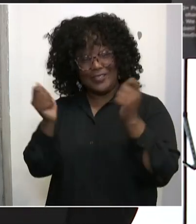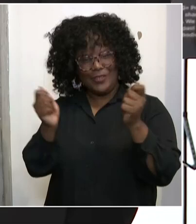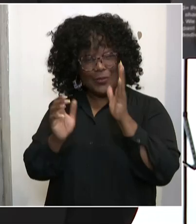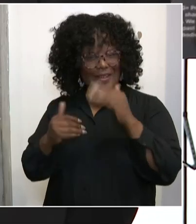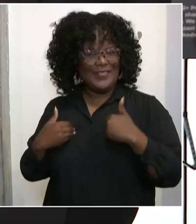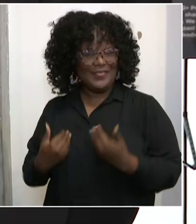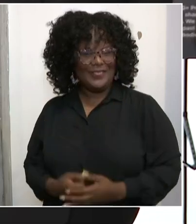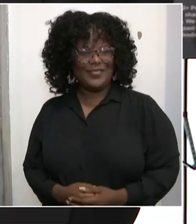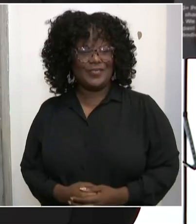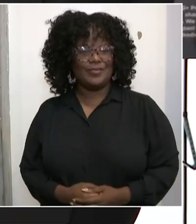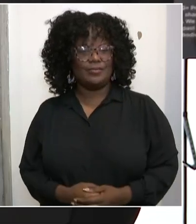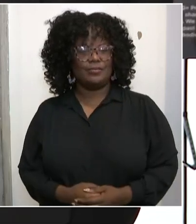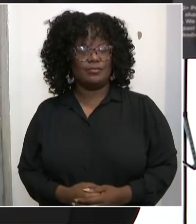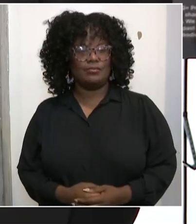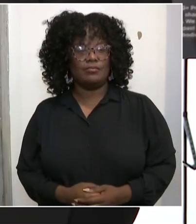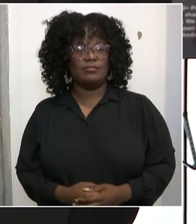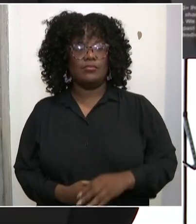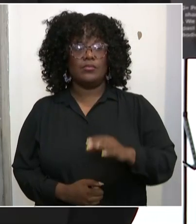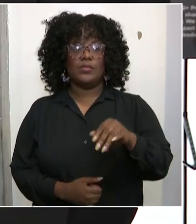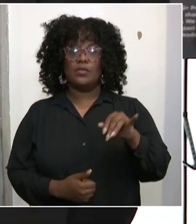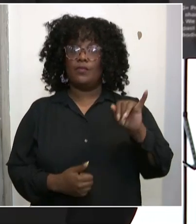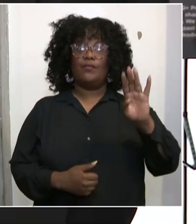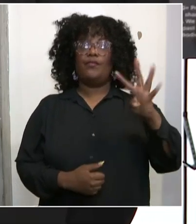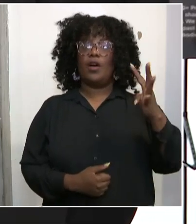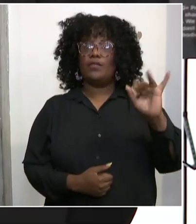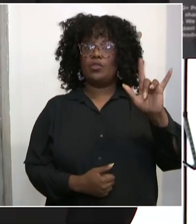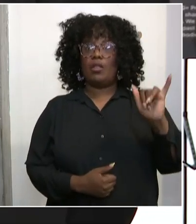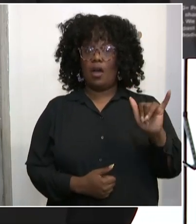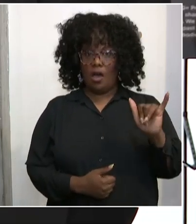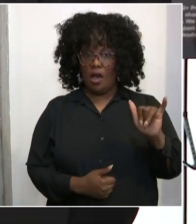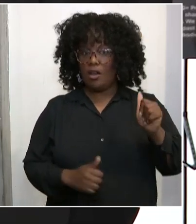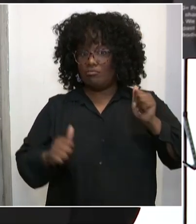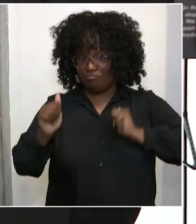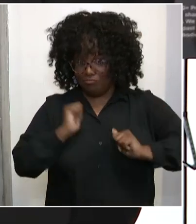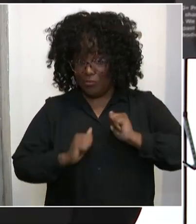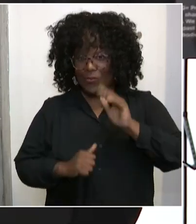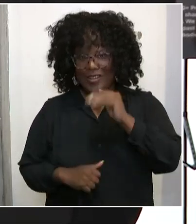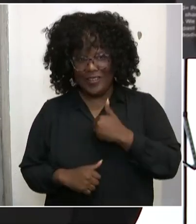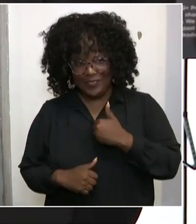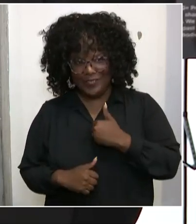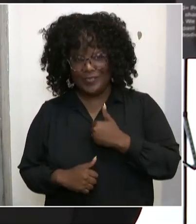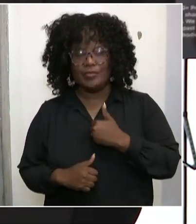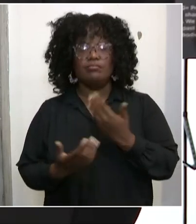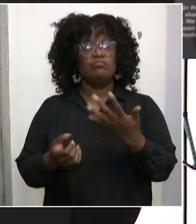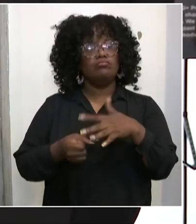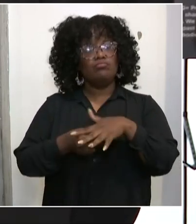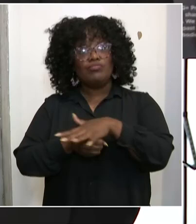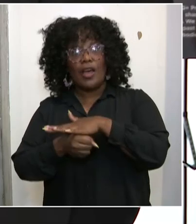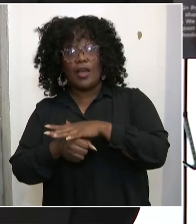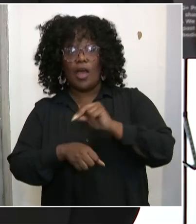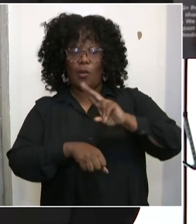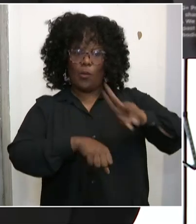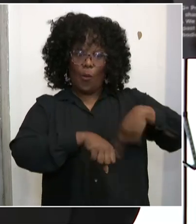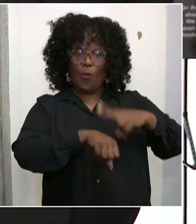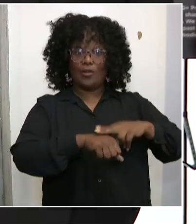set to take place downtown featuring national and local talent. We are also excited to announce that we